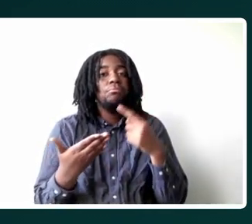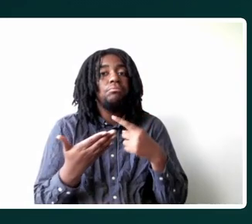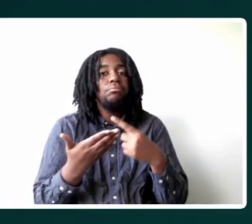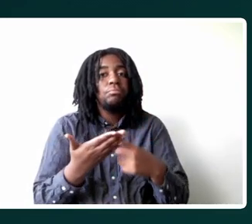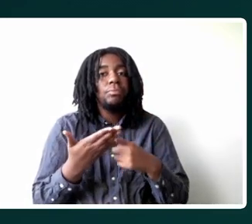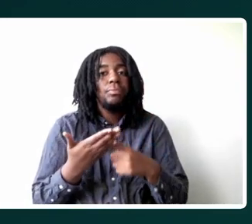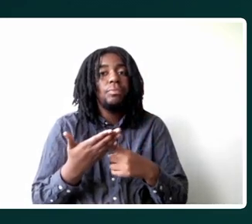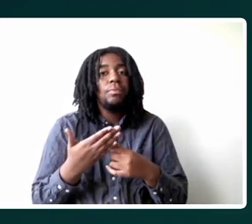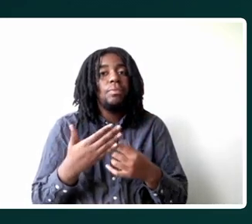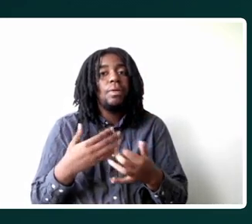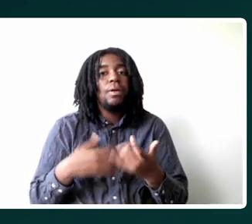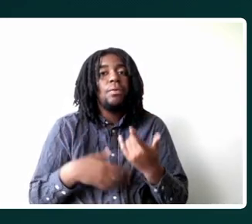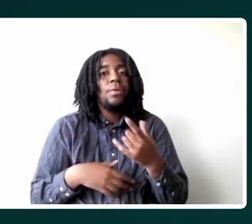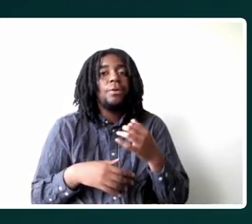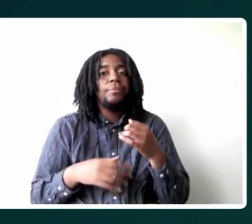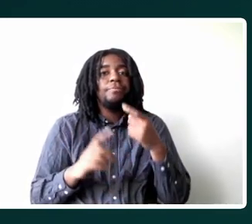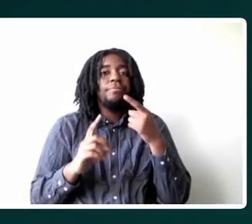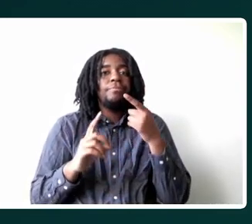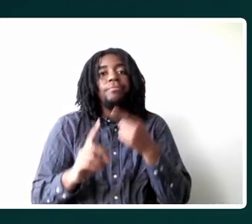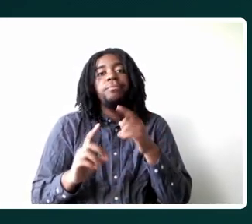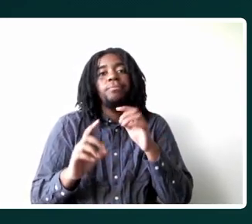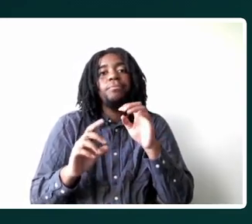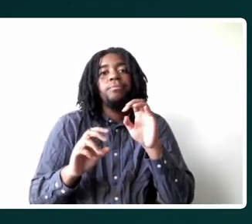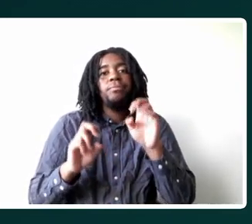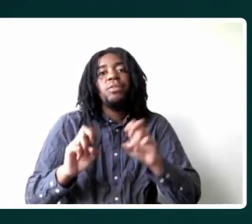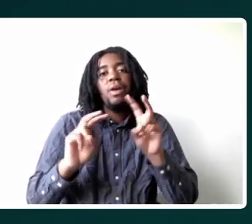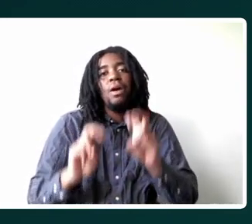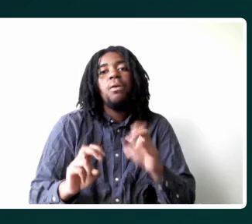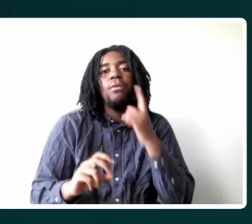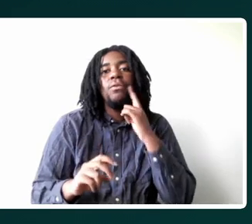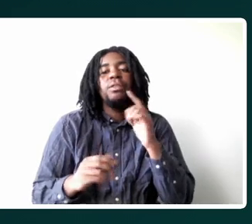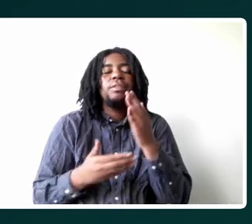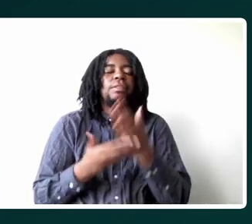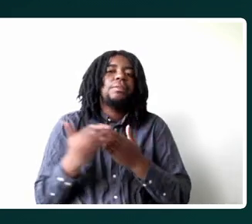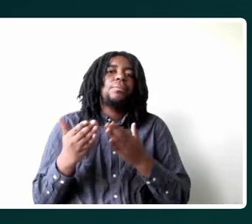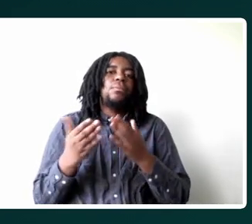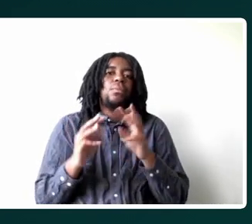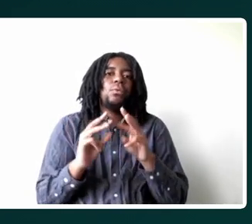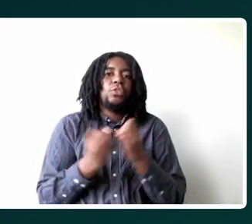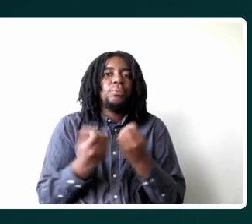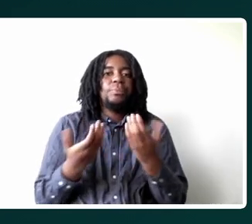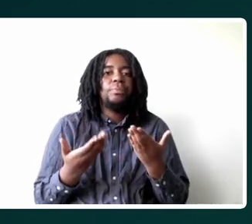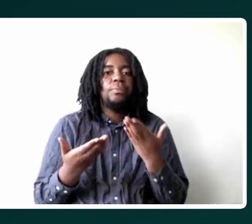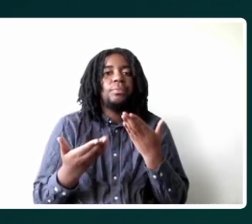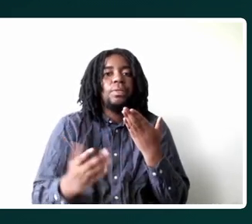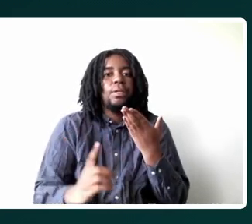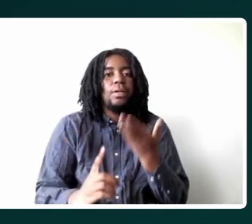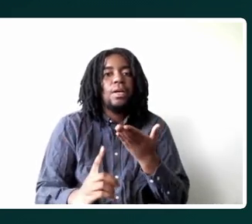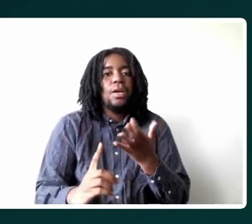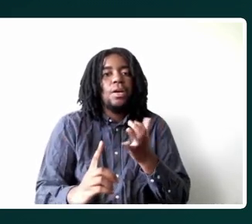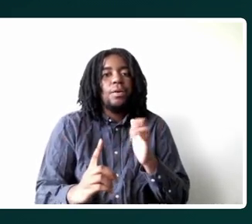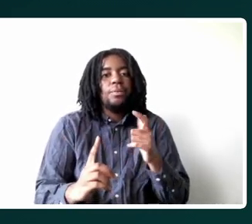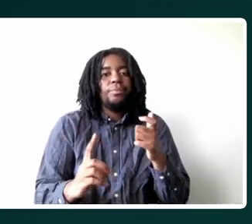couple of our workshops here. Here, Becoming Dolores Workshop in 2015, we were so excited